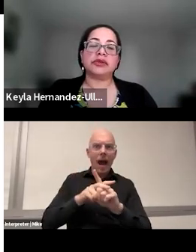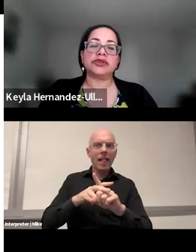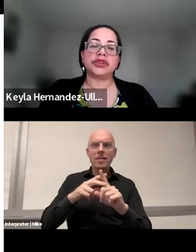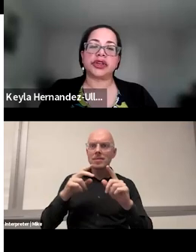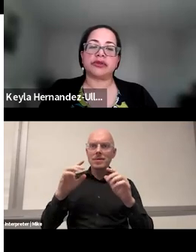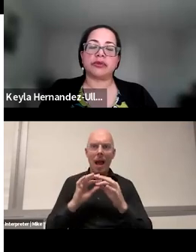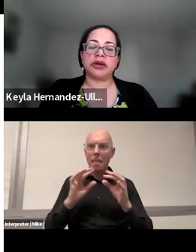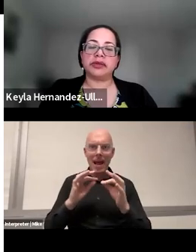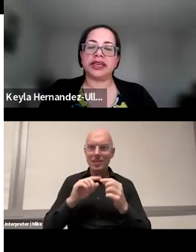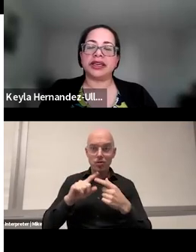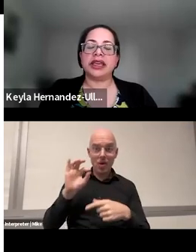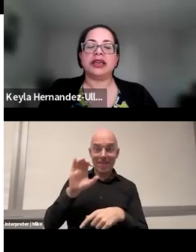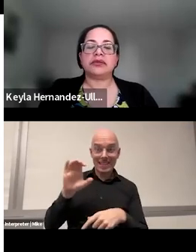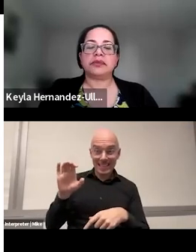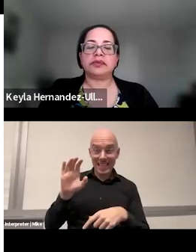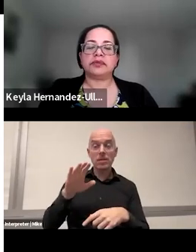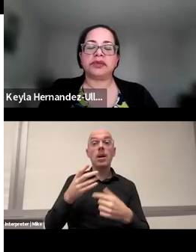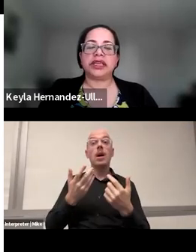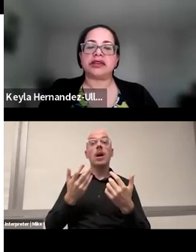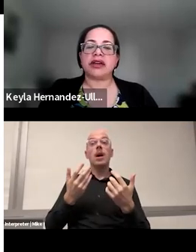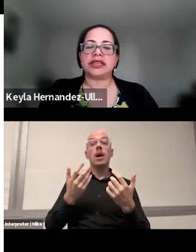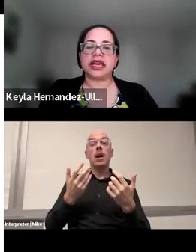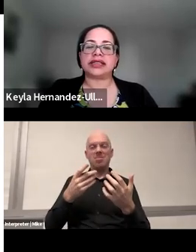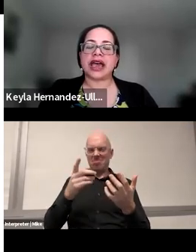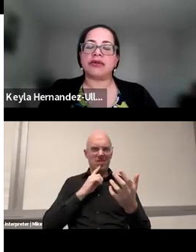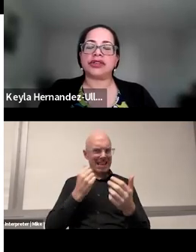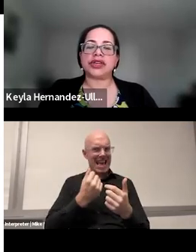Keyla Hernandez-Ulloa: of comments which are available to the general public.